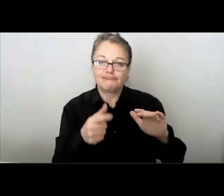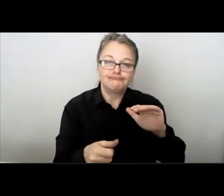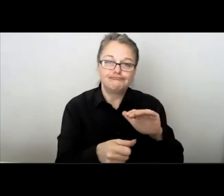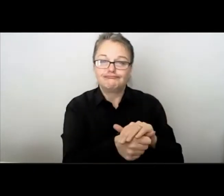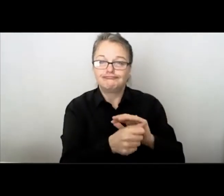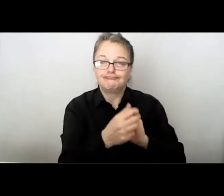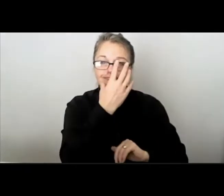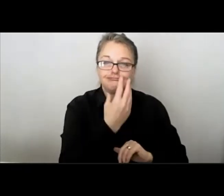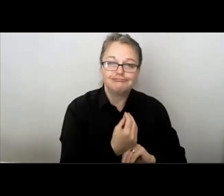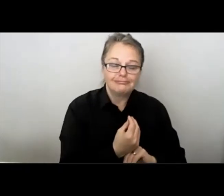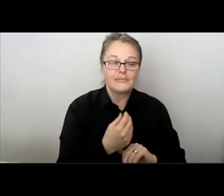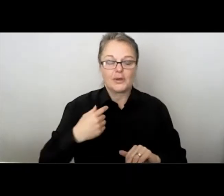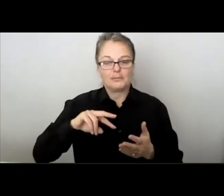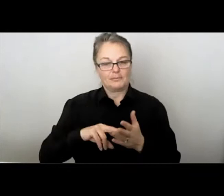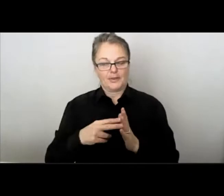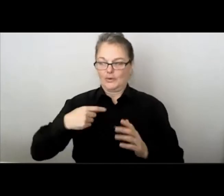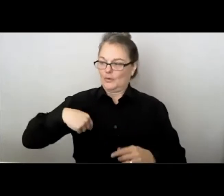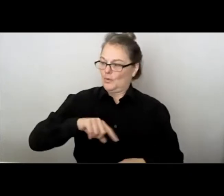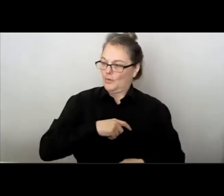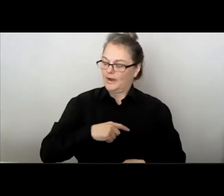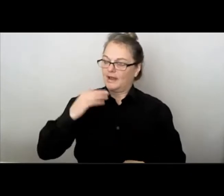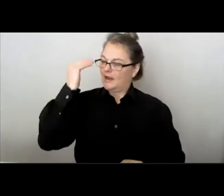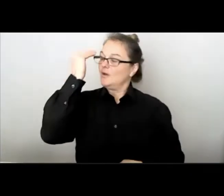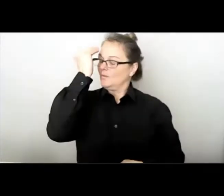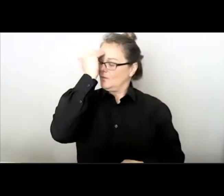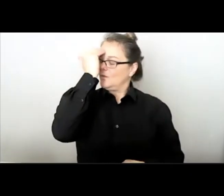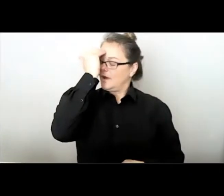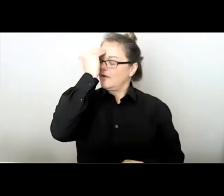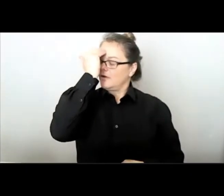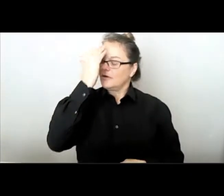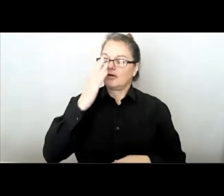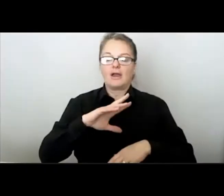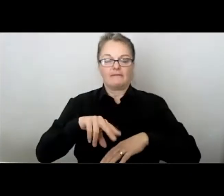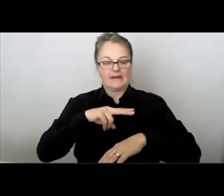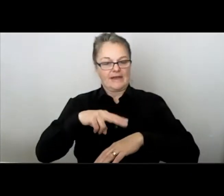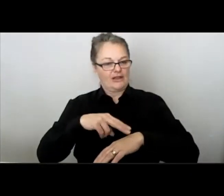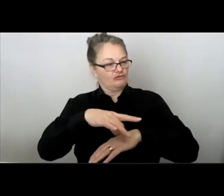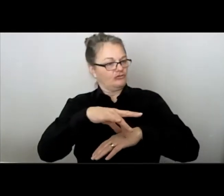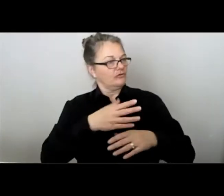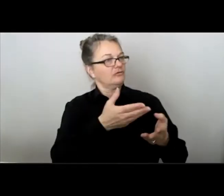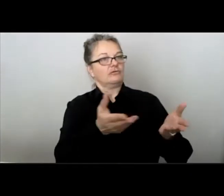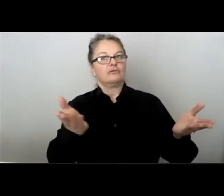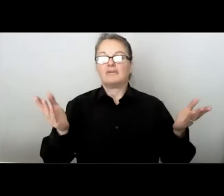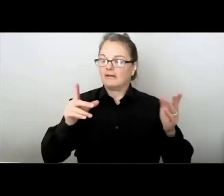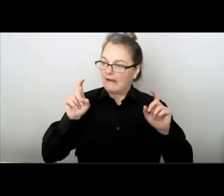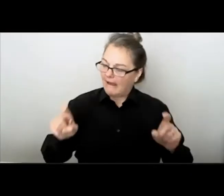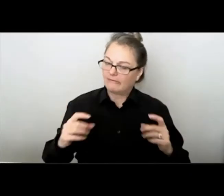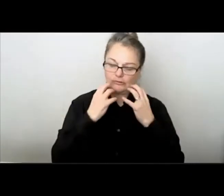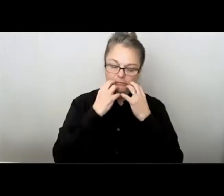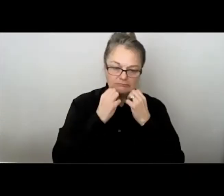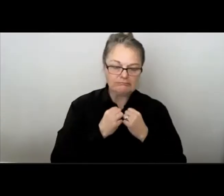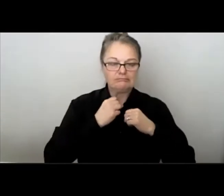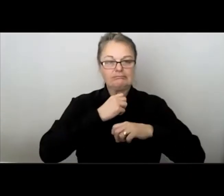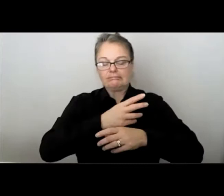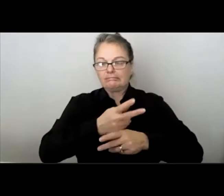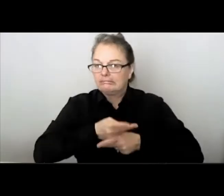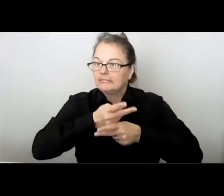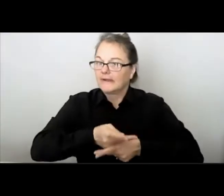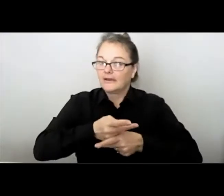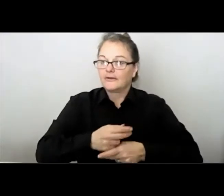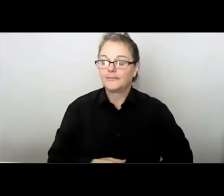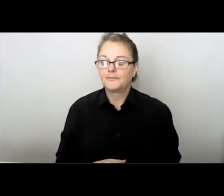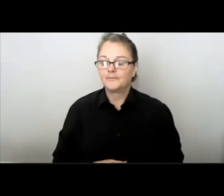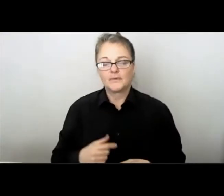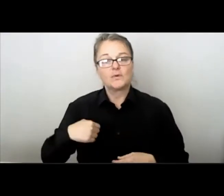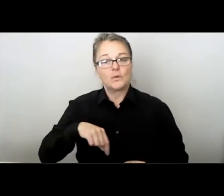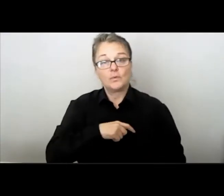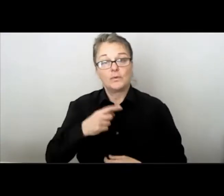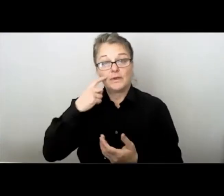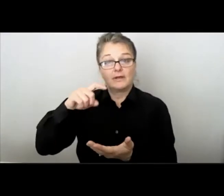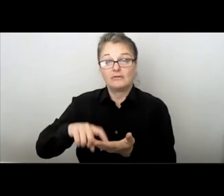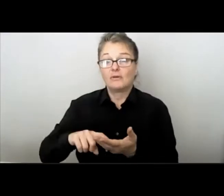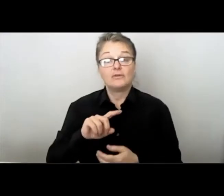OF NATURE AND THE IMPORTANCE OF CARING FOR IT. WE FURTHER ACKNOWLEDGE THAT THE FIRST PEOPLES OF